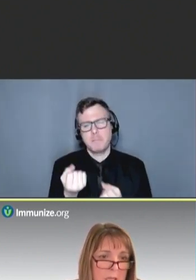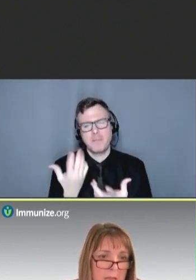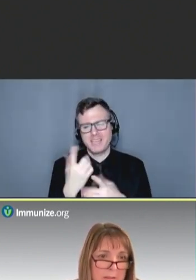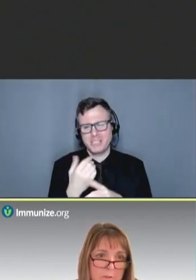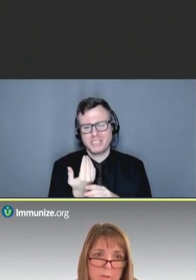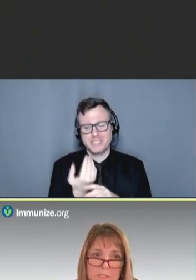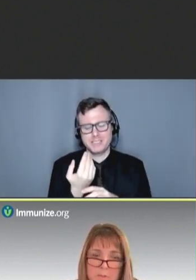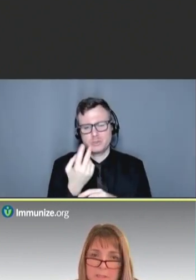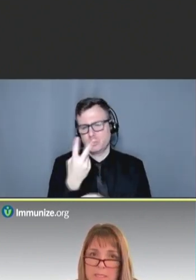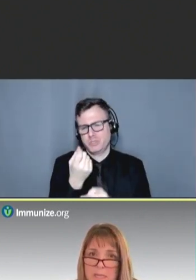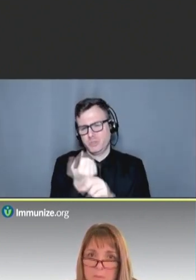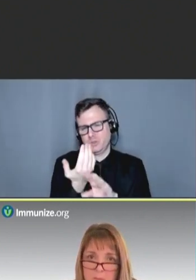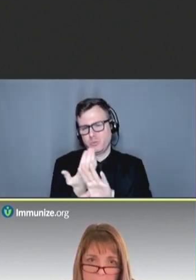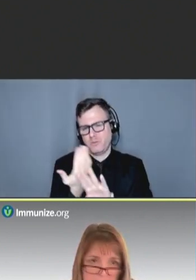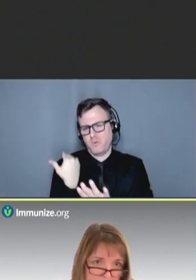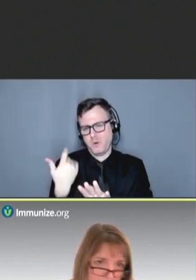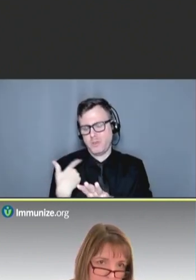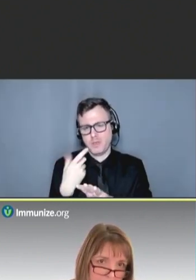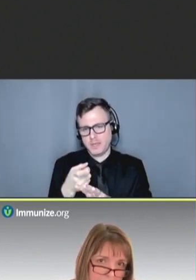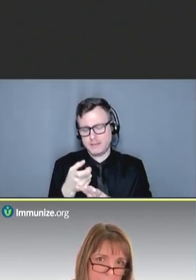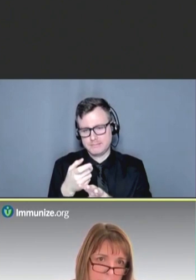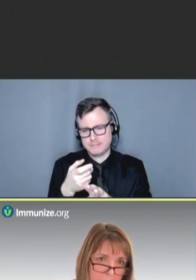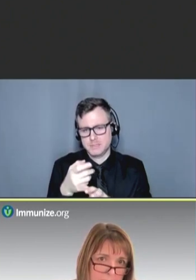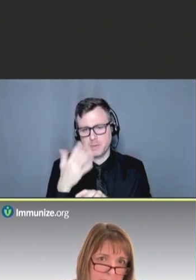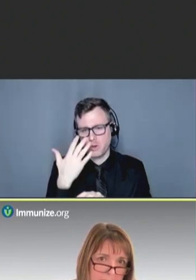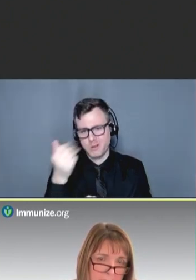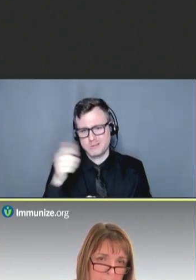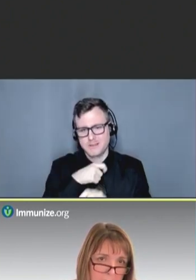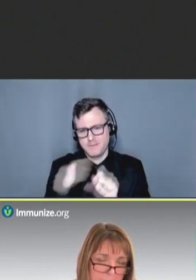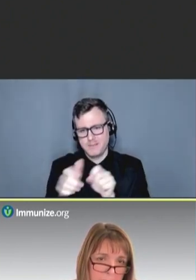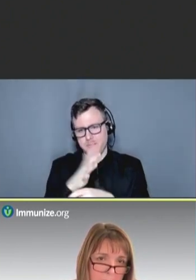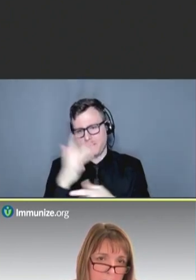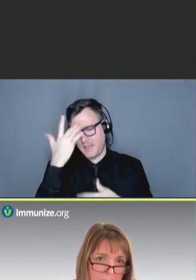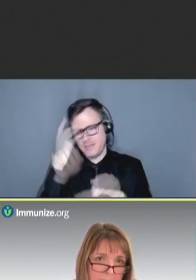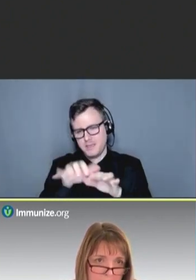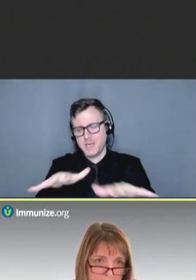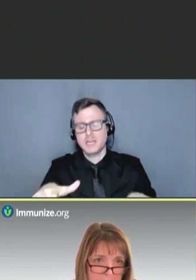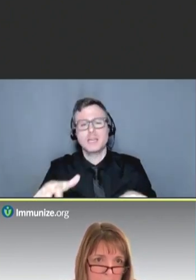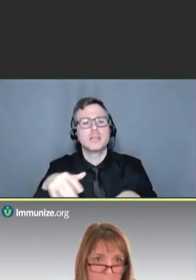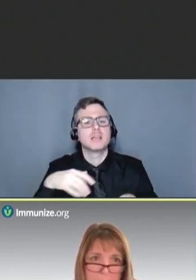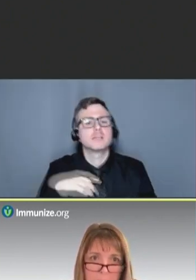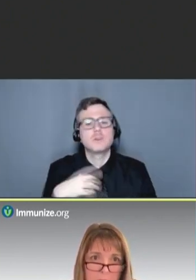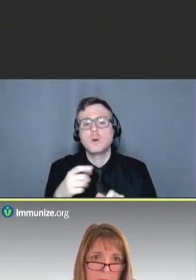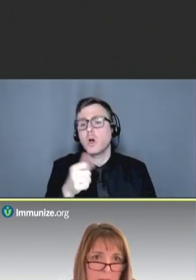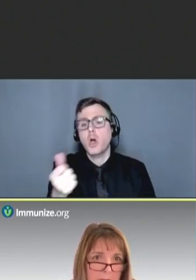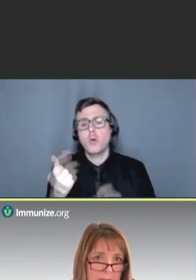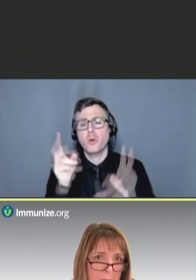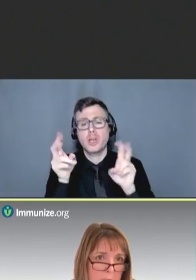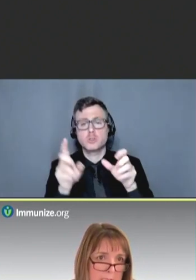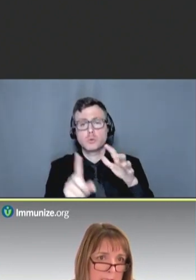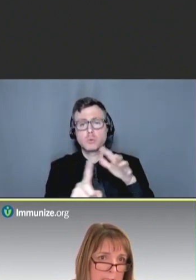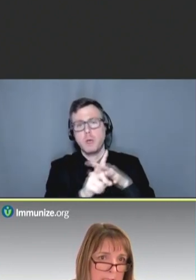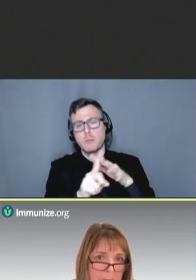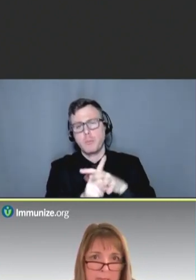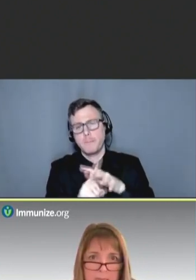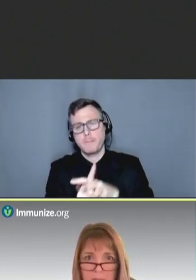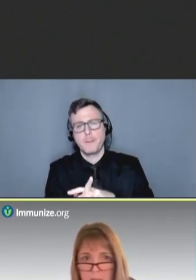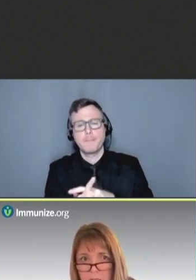And these are just some examples of some of the issues that came to the top that were discussed at the meeting.